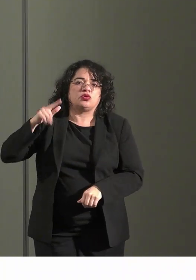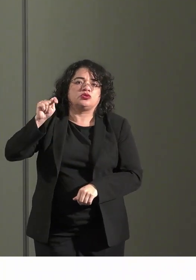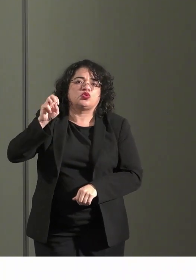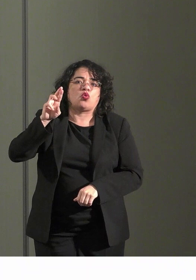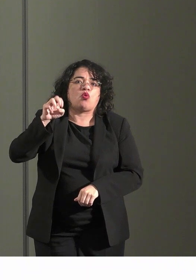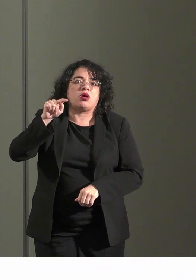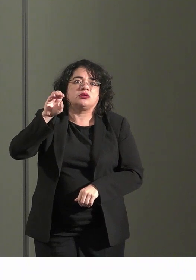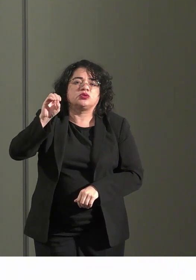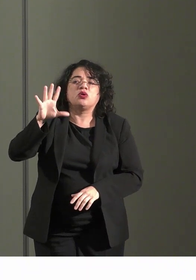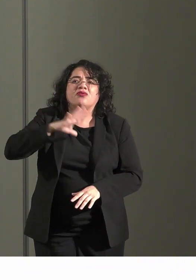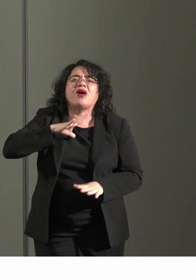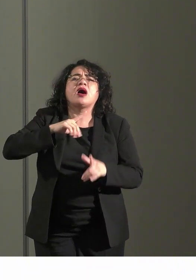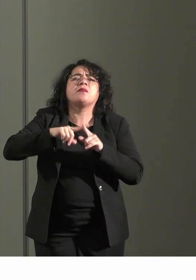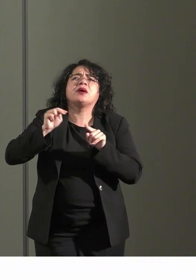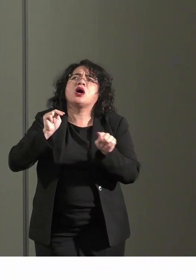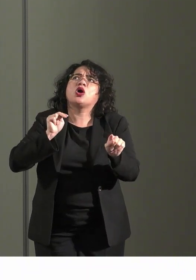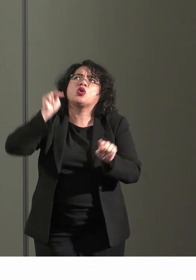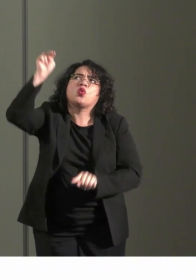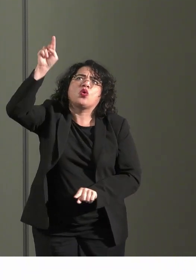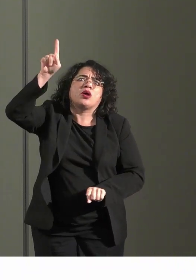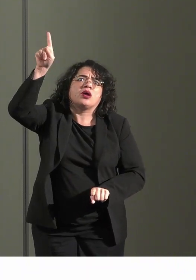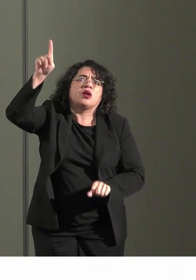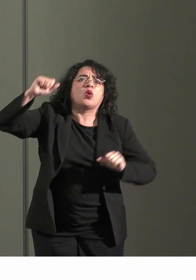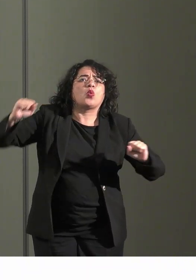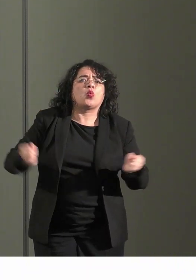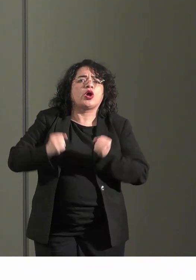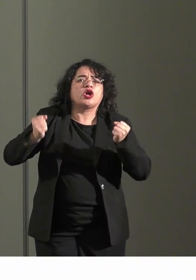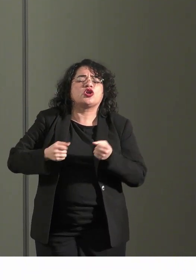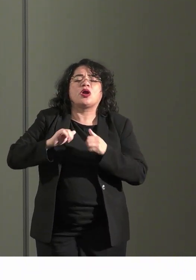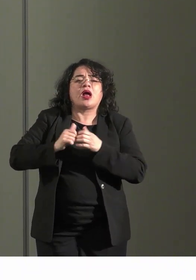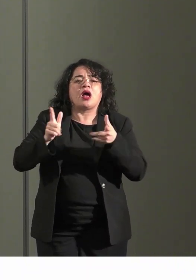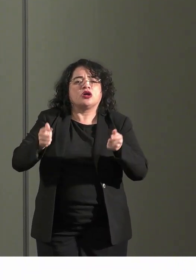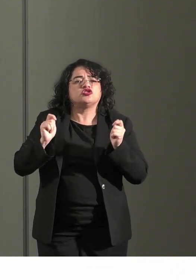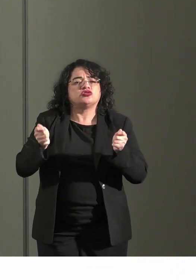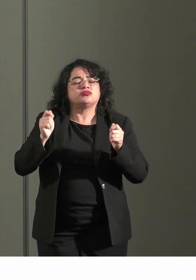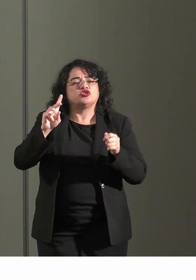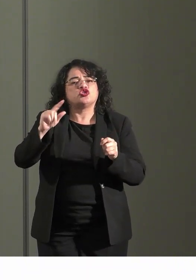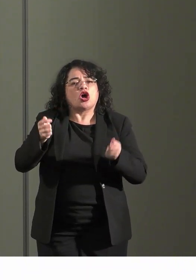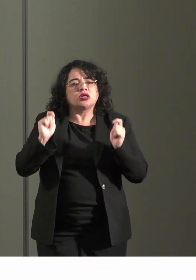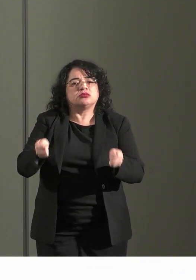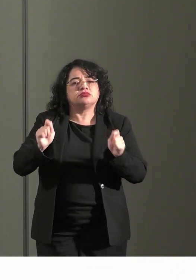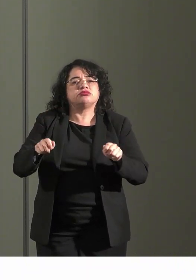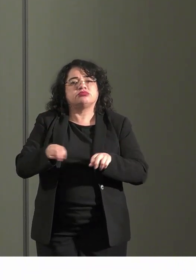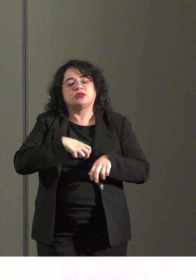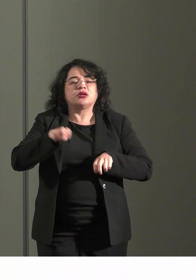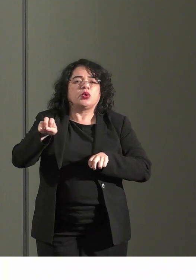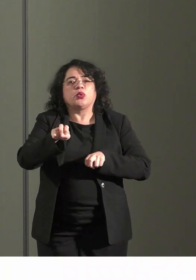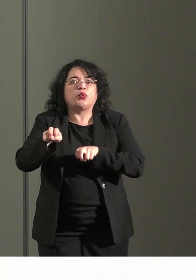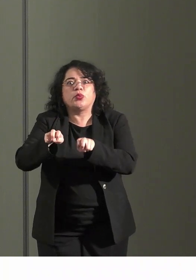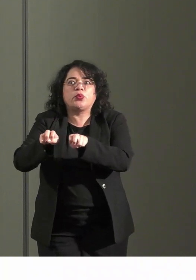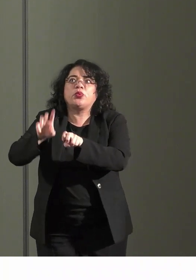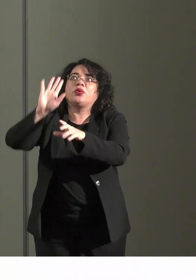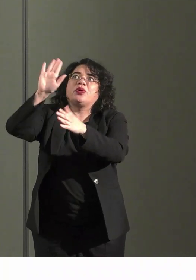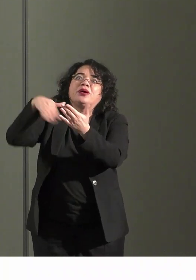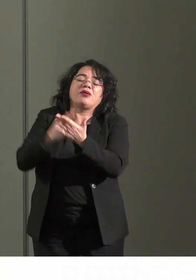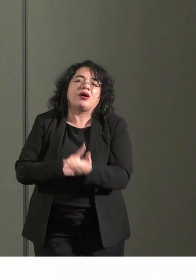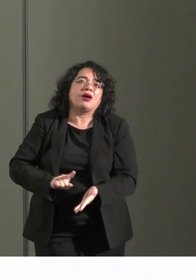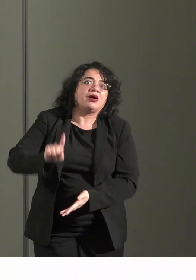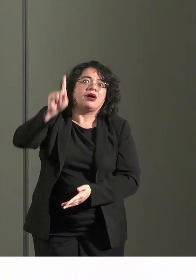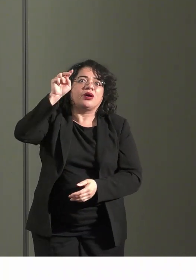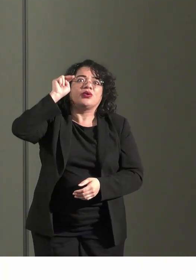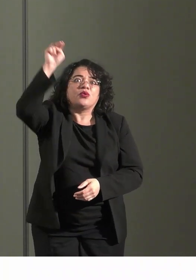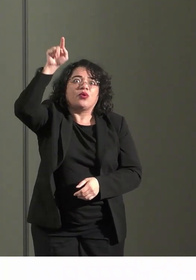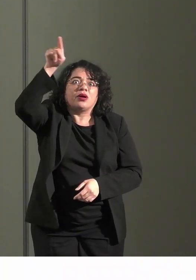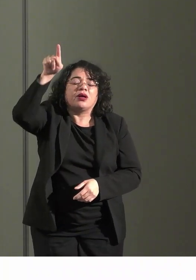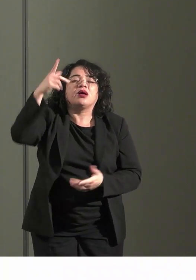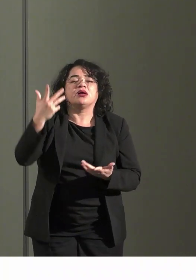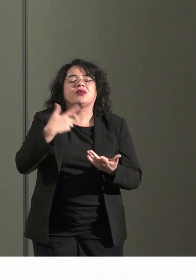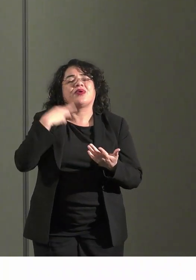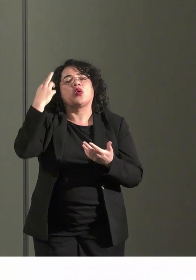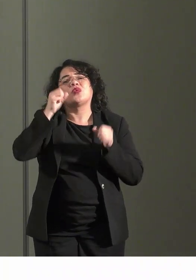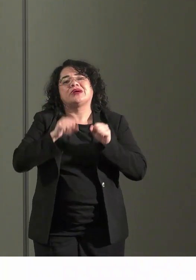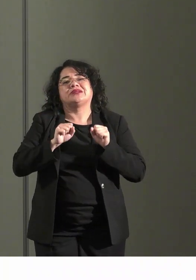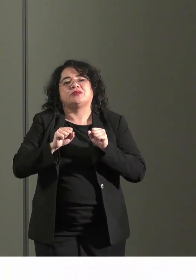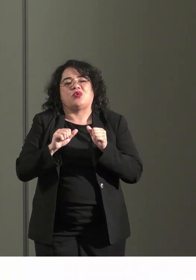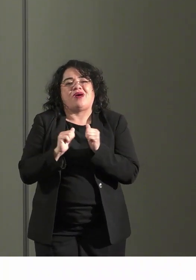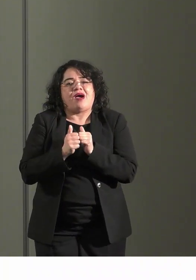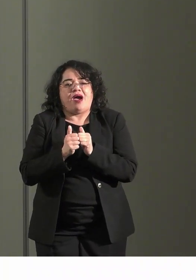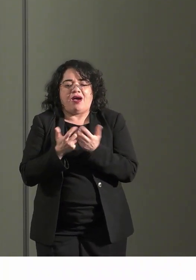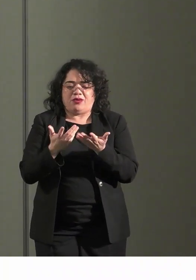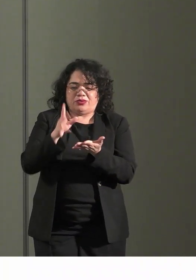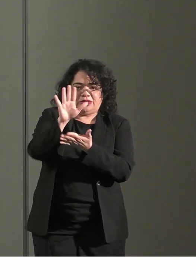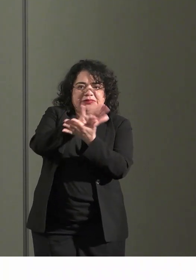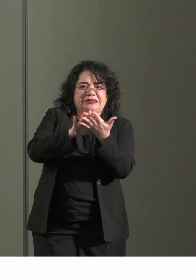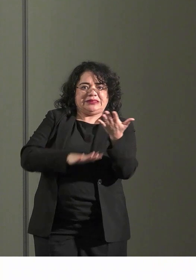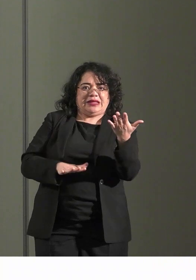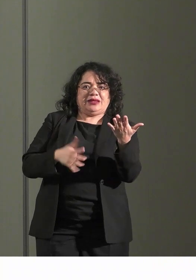by getting there by dog shred we need to be reasonable how we create the legislation